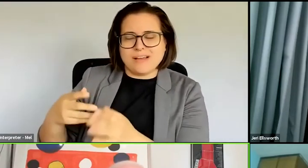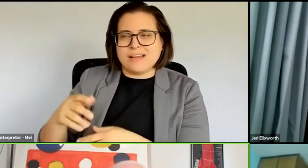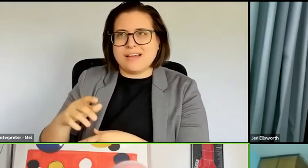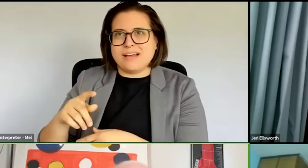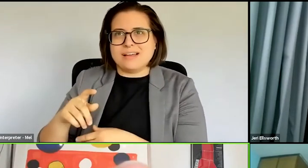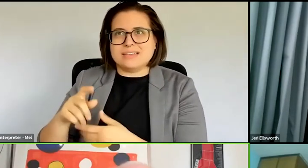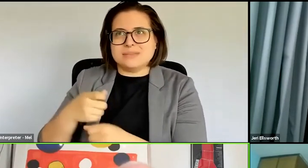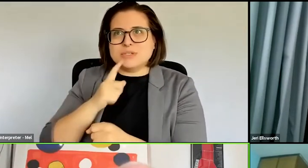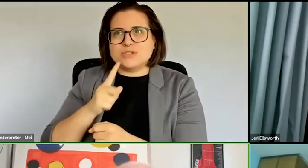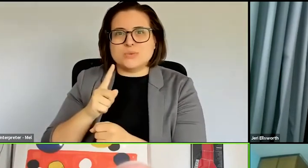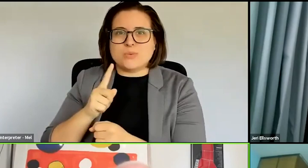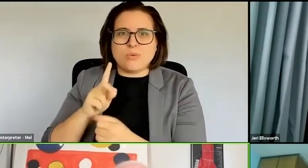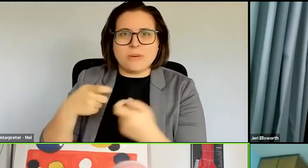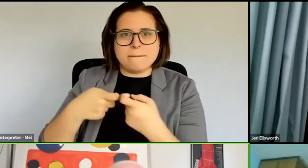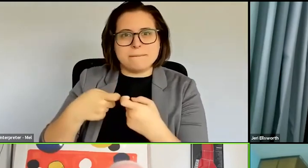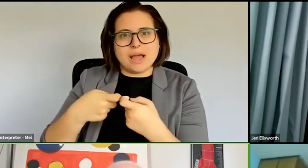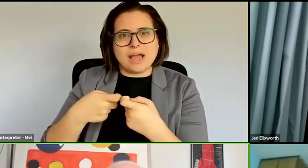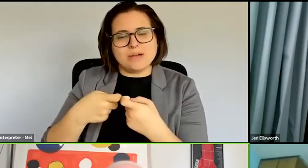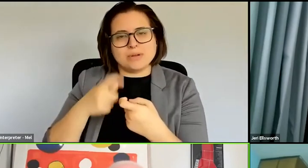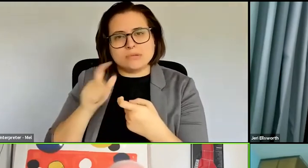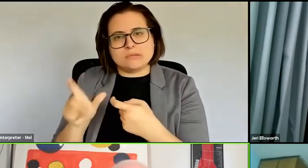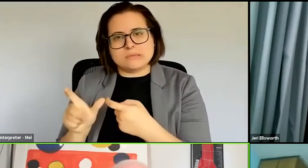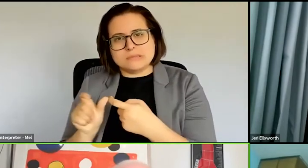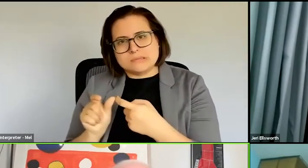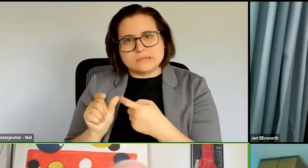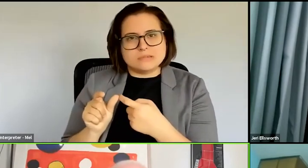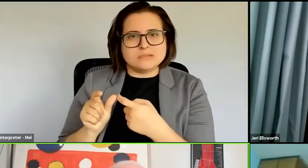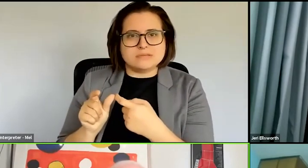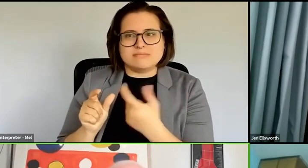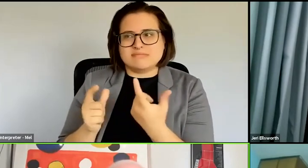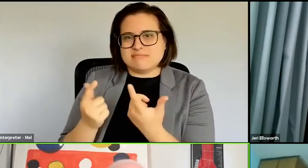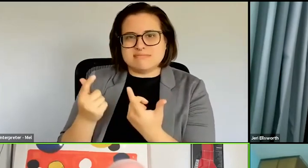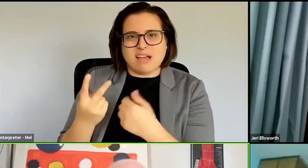halfway through your day, and that the batteries not interchangeable -- that wouldn't have been